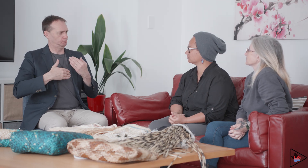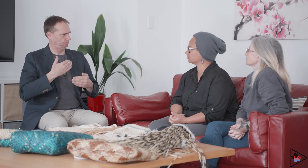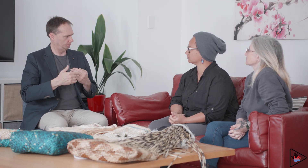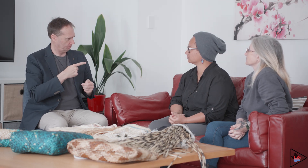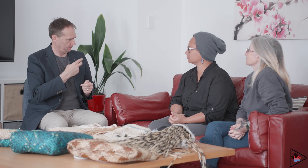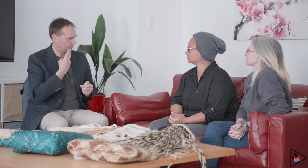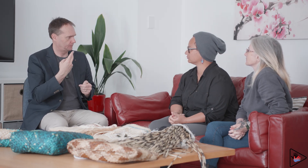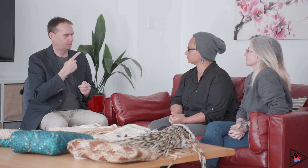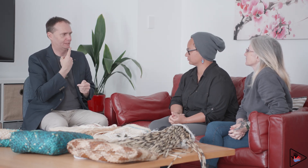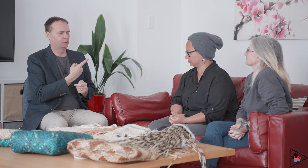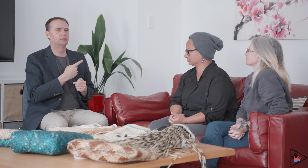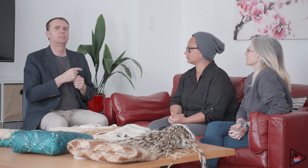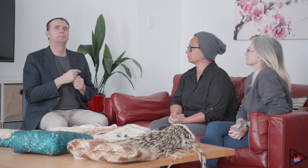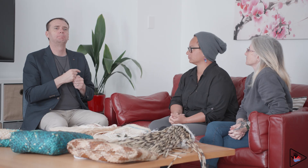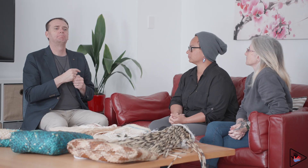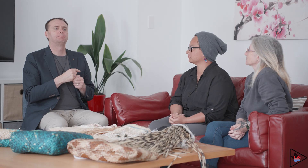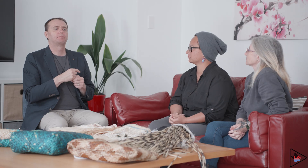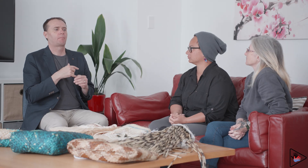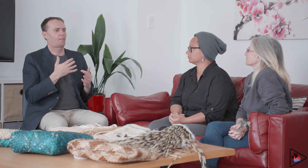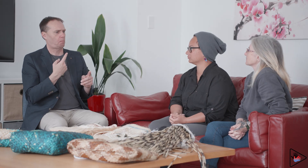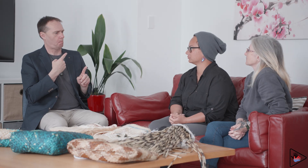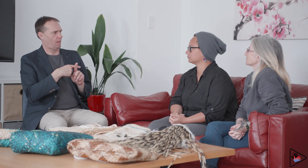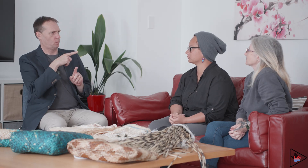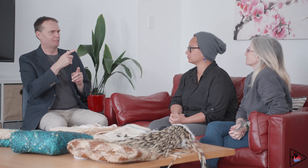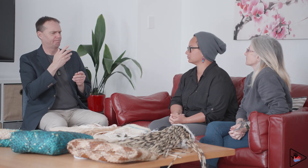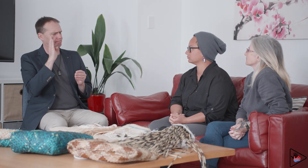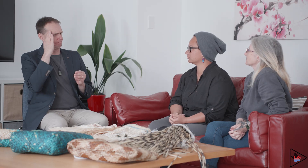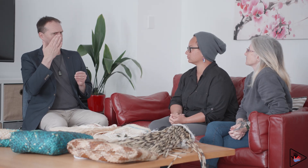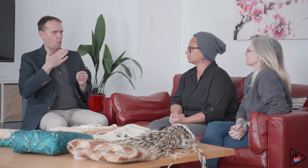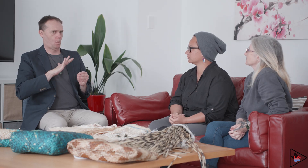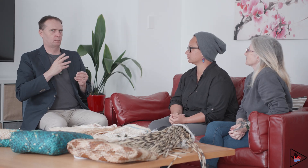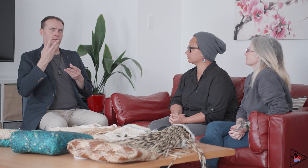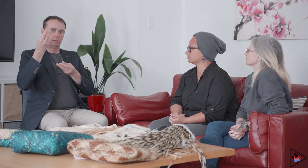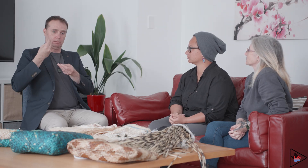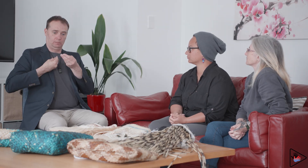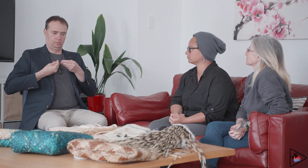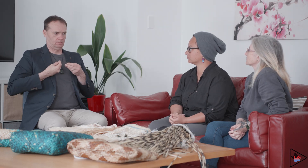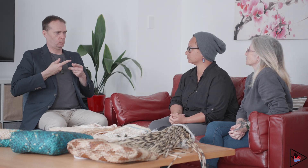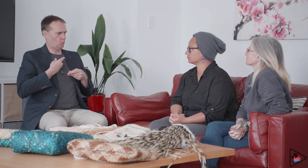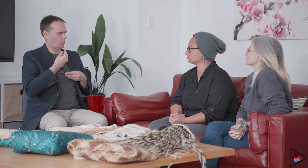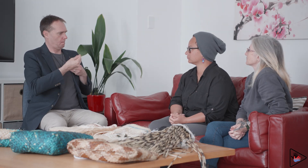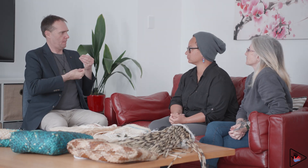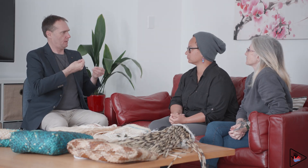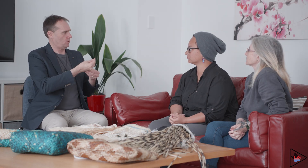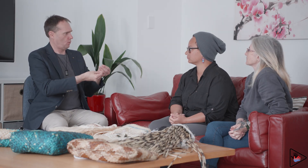since passed away and you want to continue that knowledge. You want to learn and you want to pass